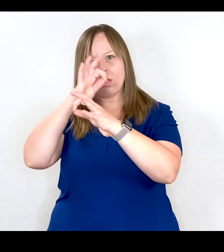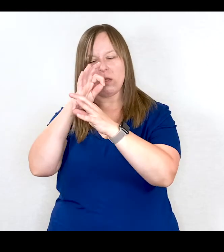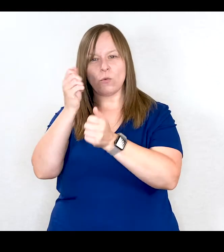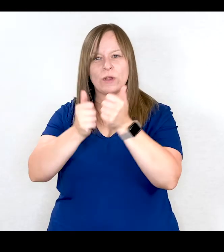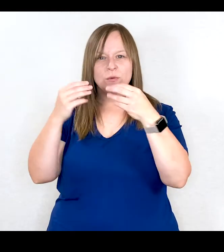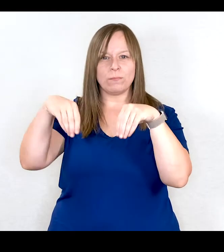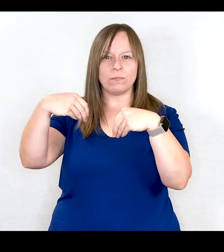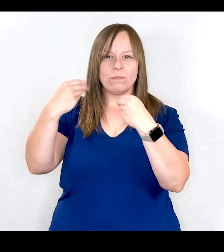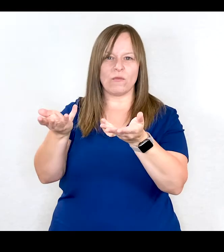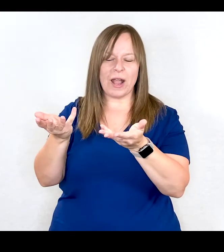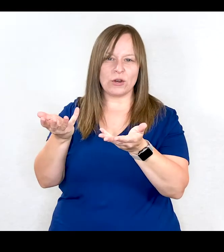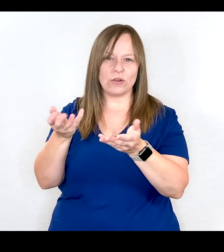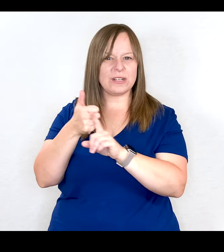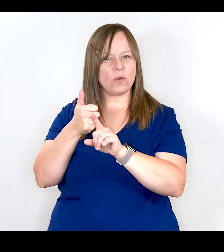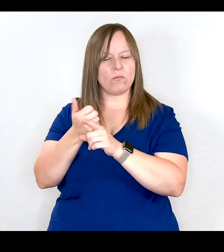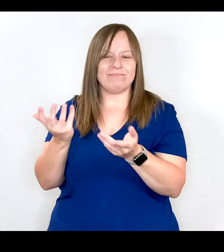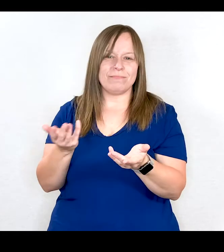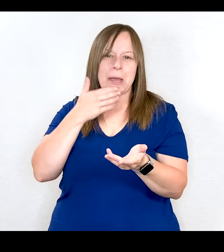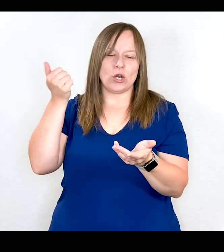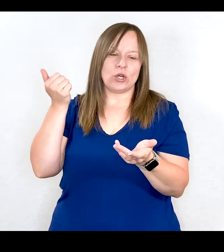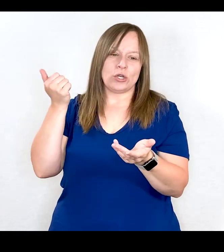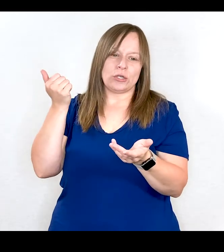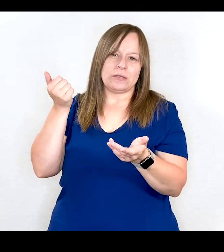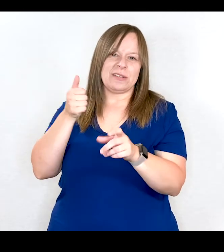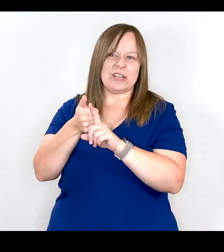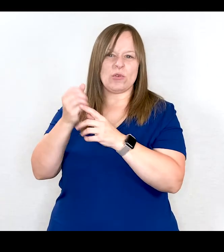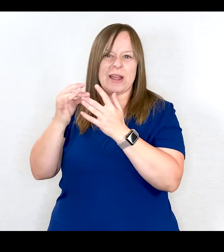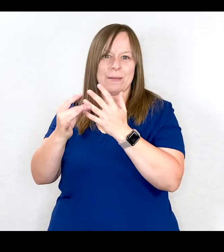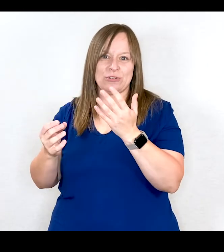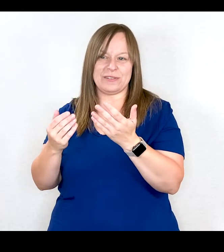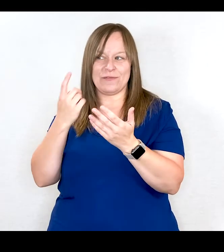not knowing its own providers and its own options